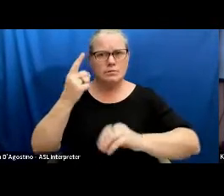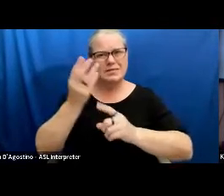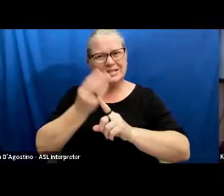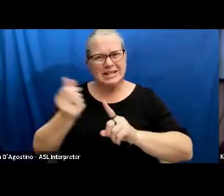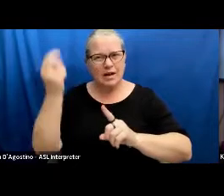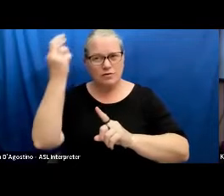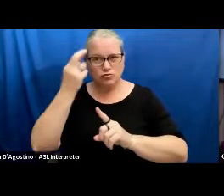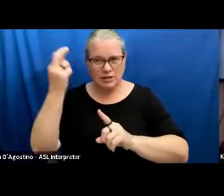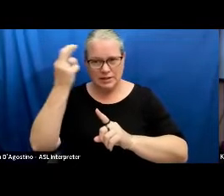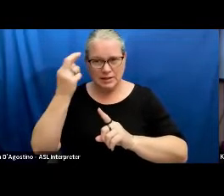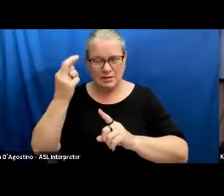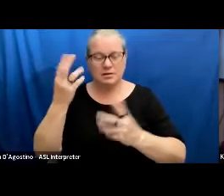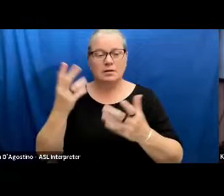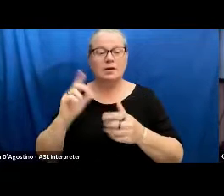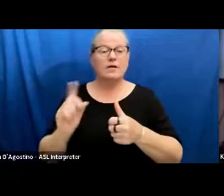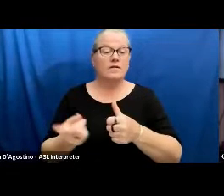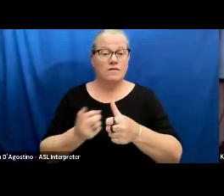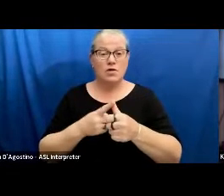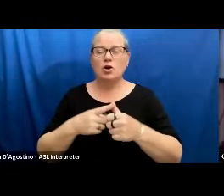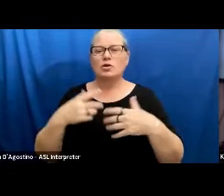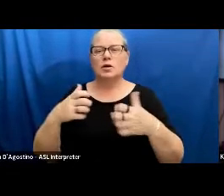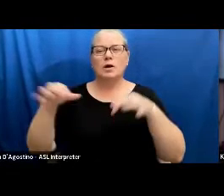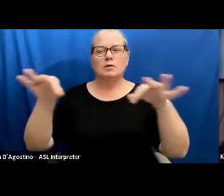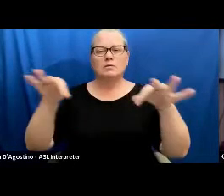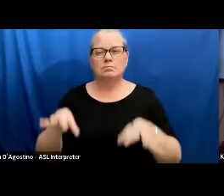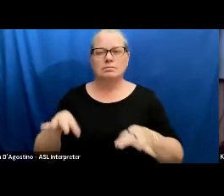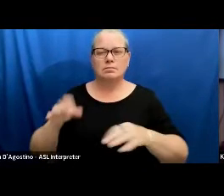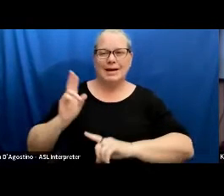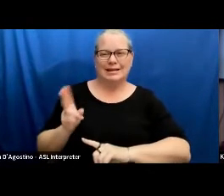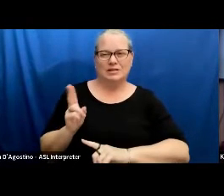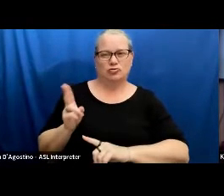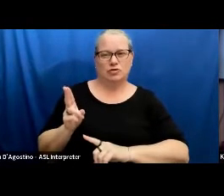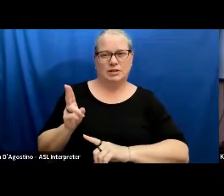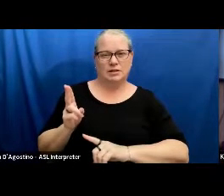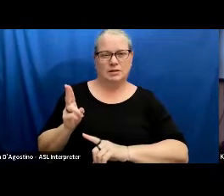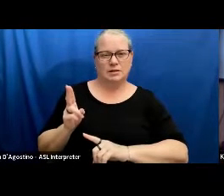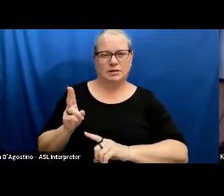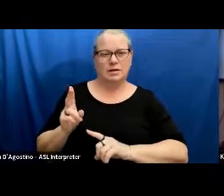the historical disenfranchisement that voters with disabilities have experienced